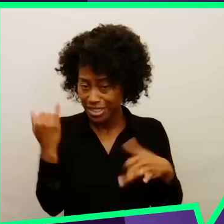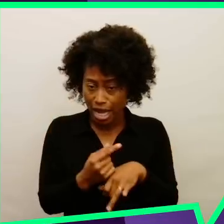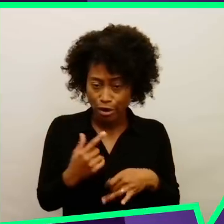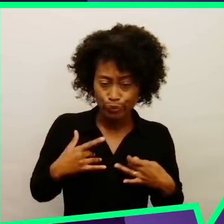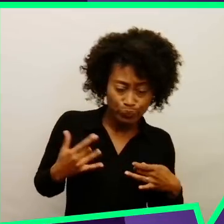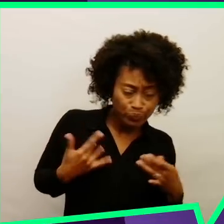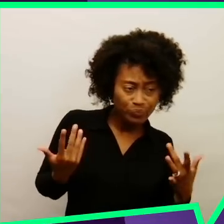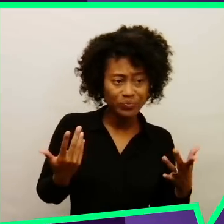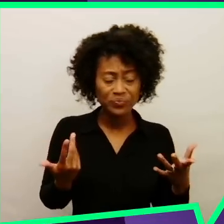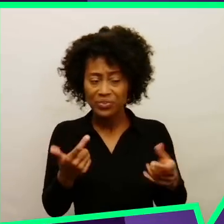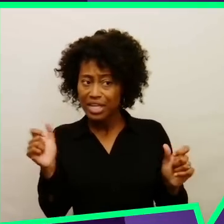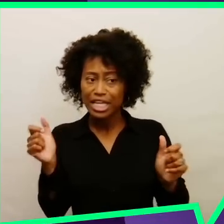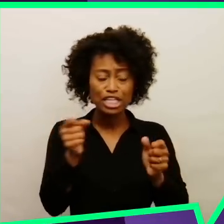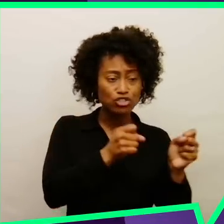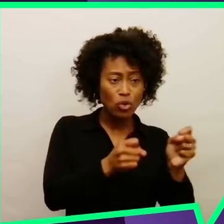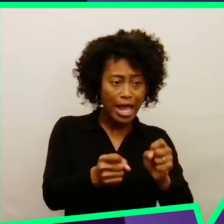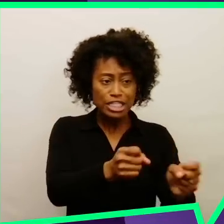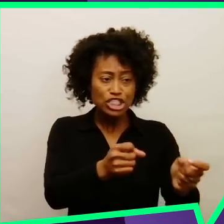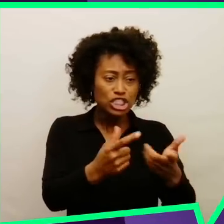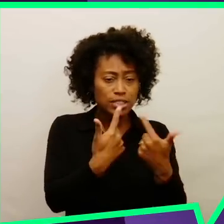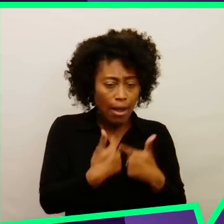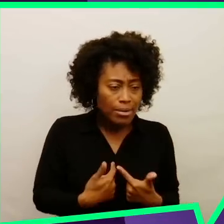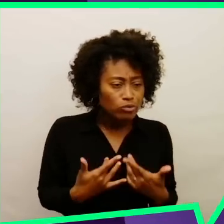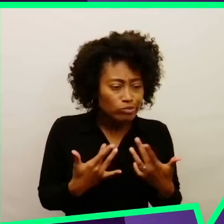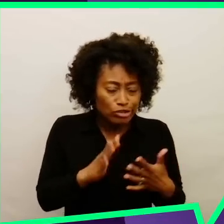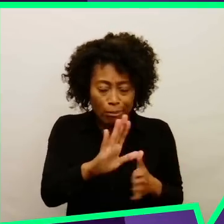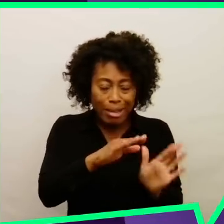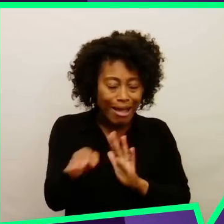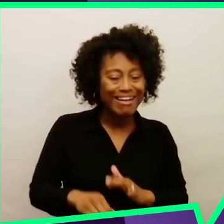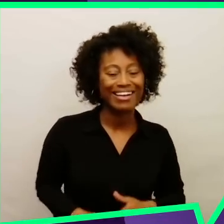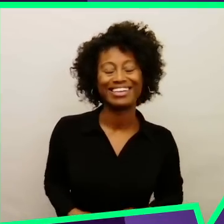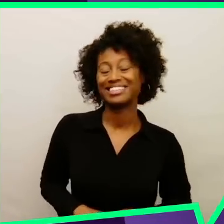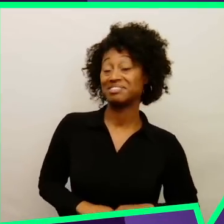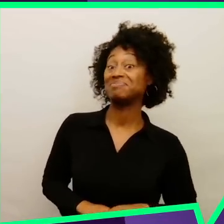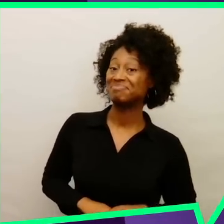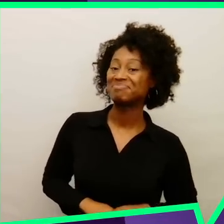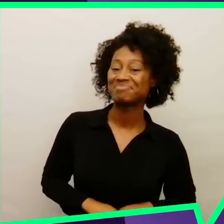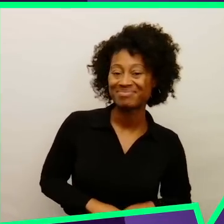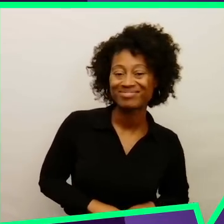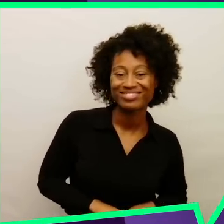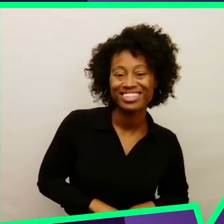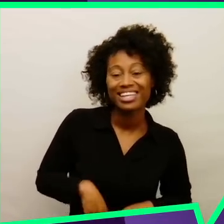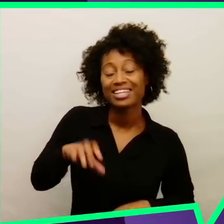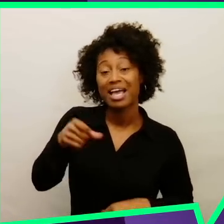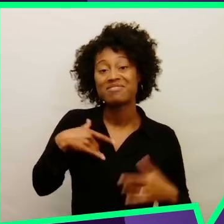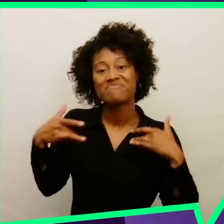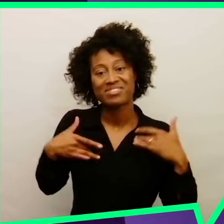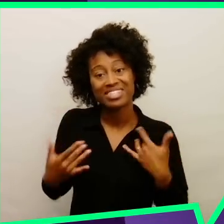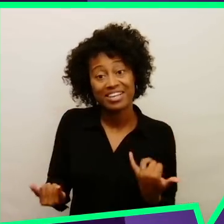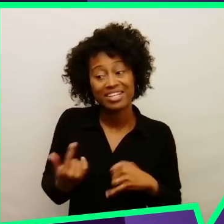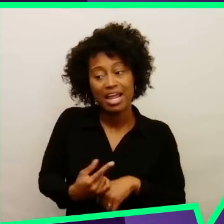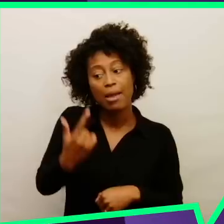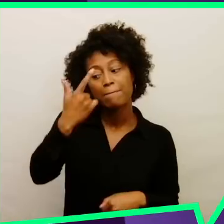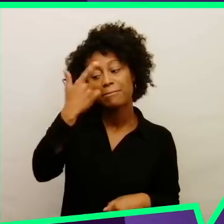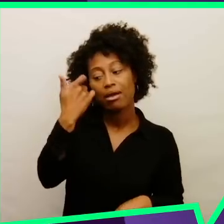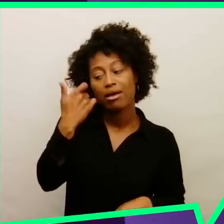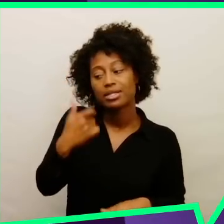Any kind of strategy you can share with us? I'm just excited for today.